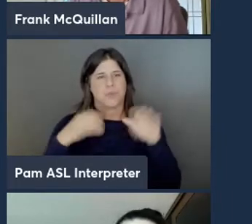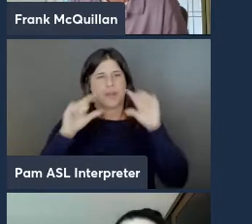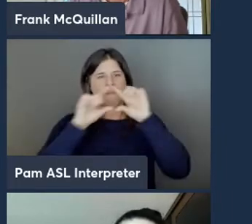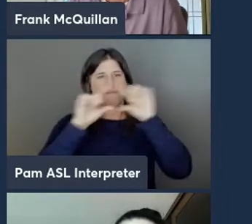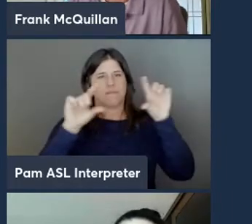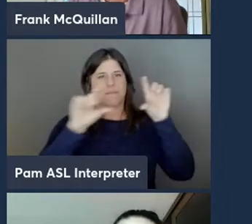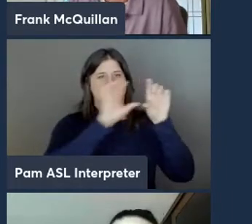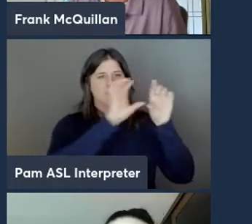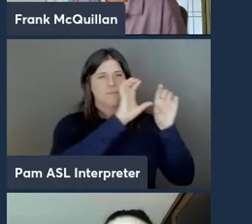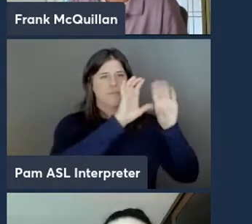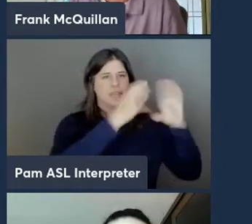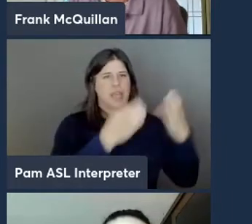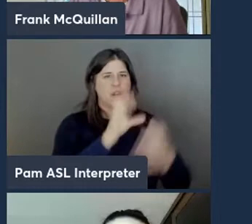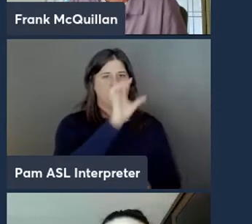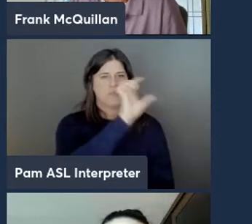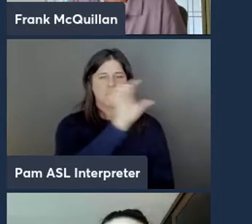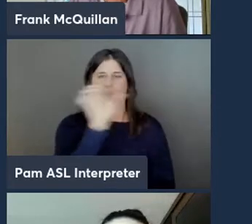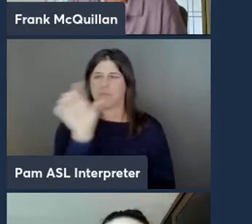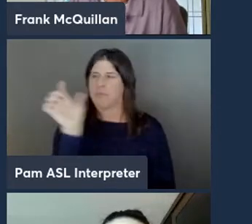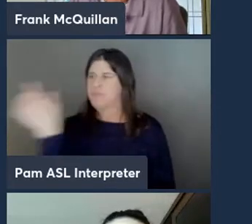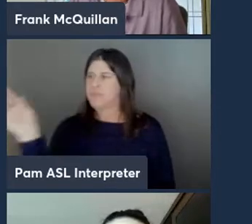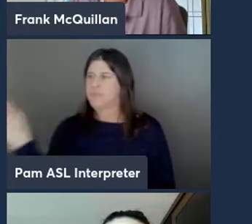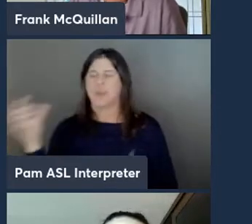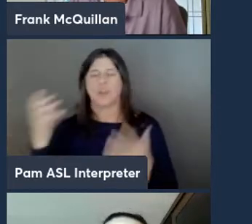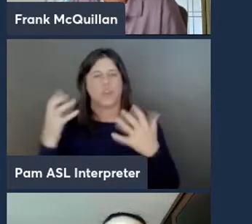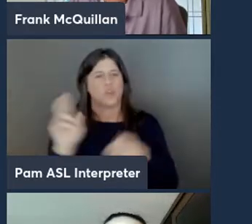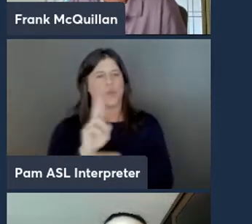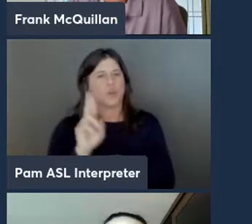which is something you would wanna power with Evidently because it would allow